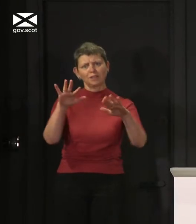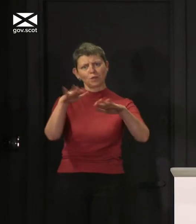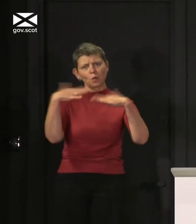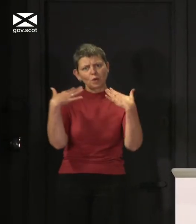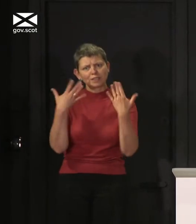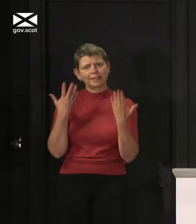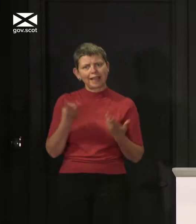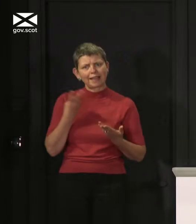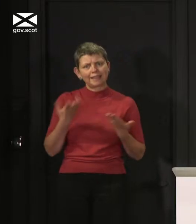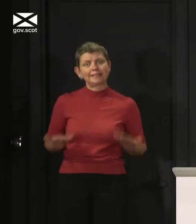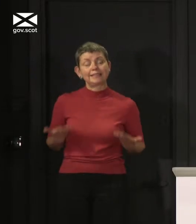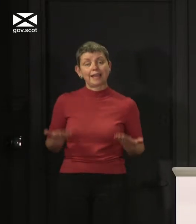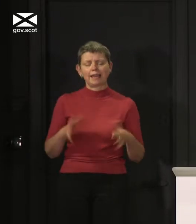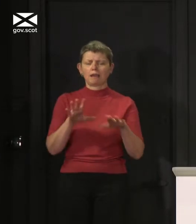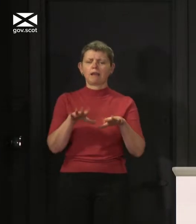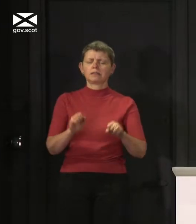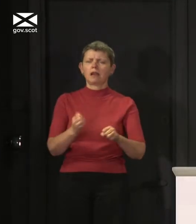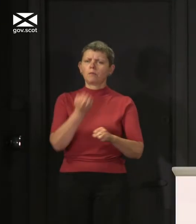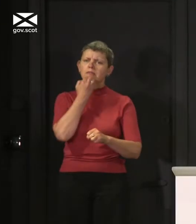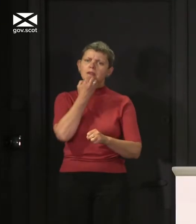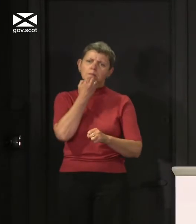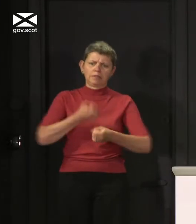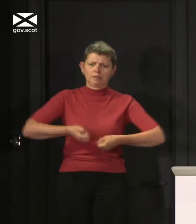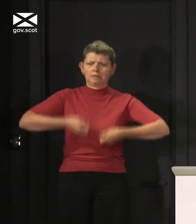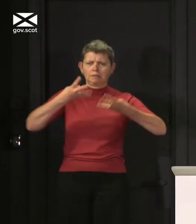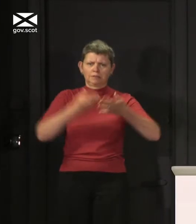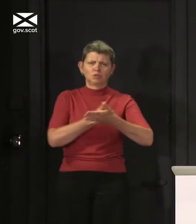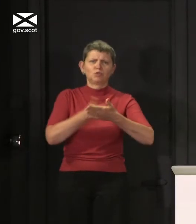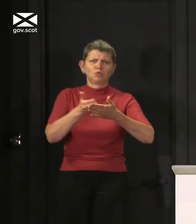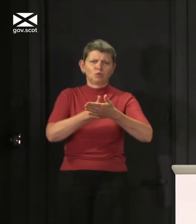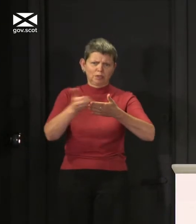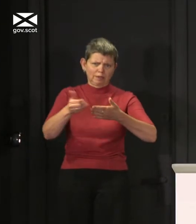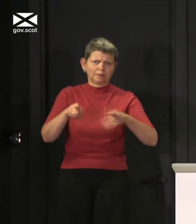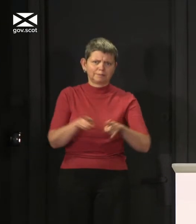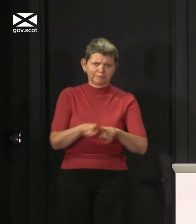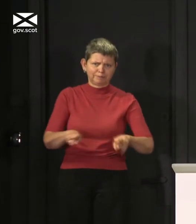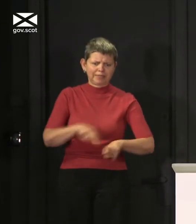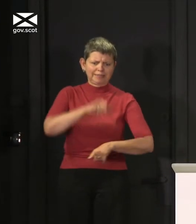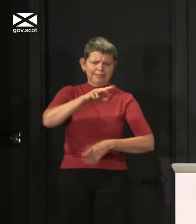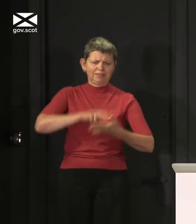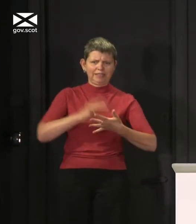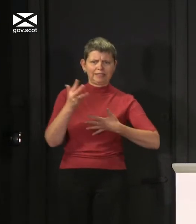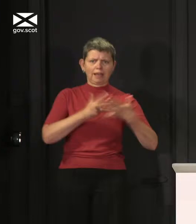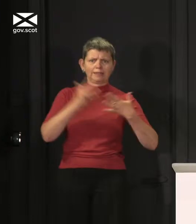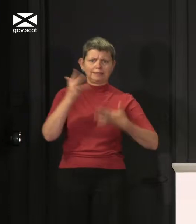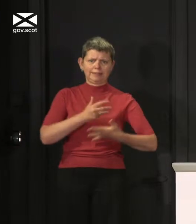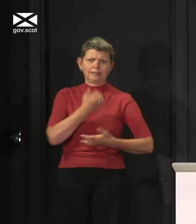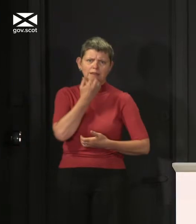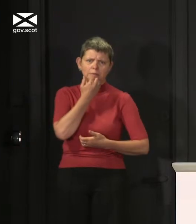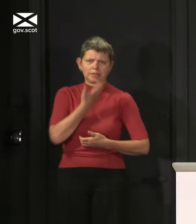I will start with the usual update on the most recent Covid-19 statistics for Scotland.